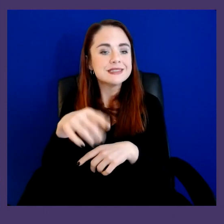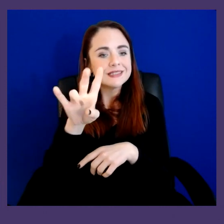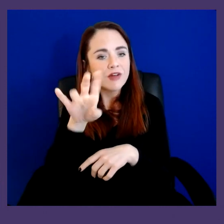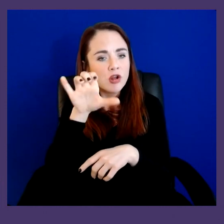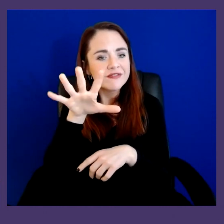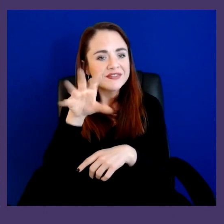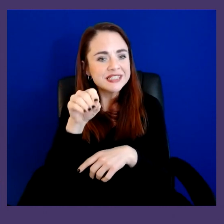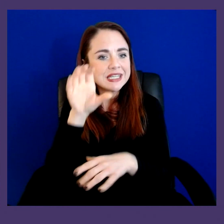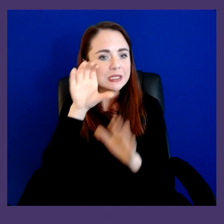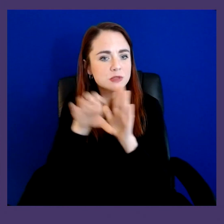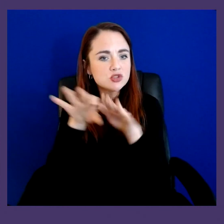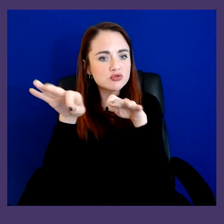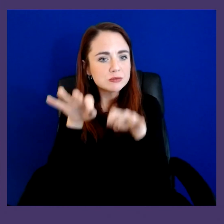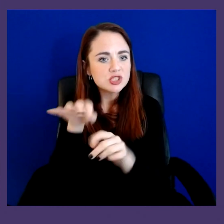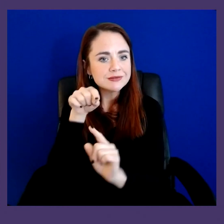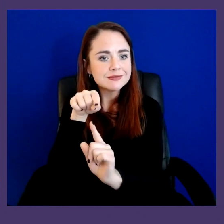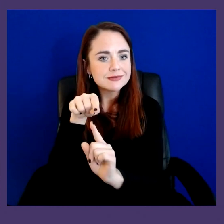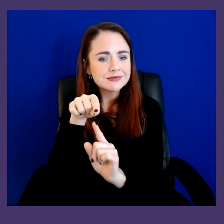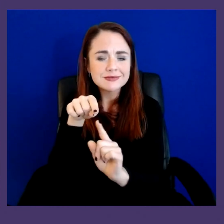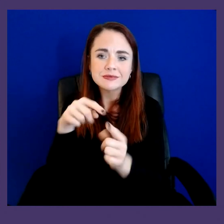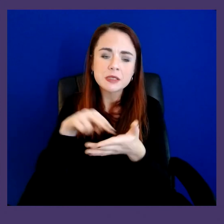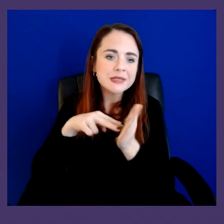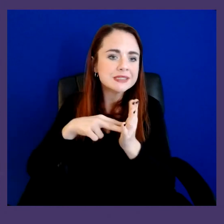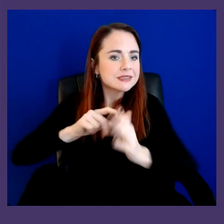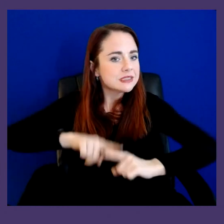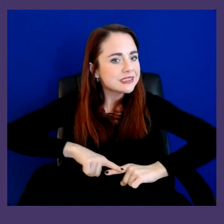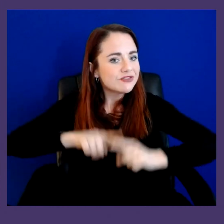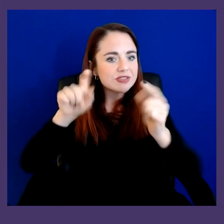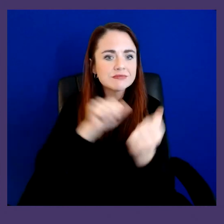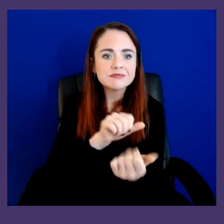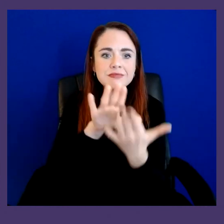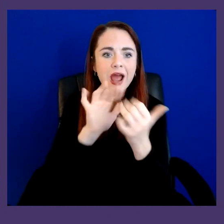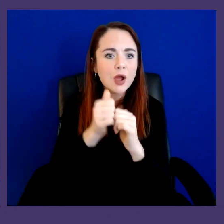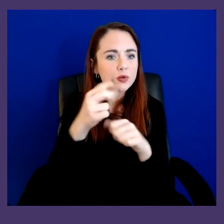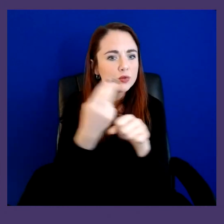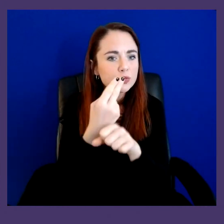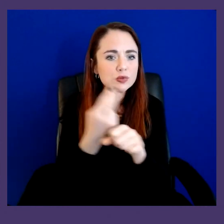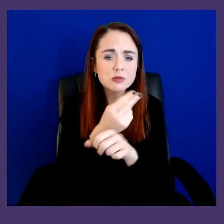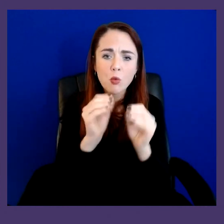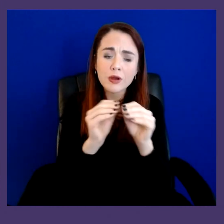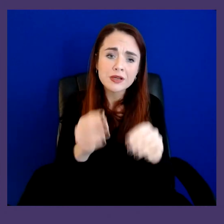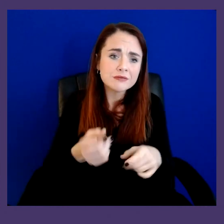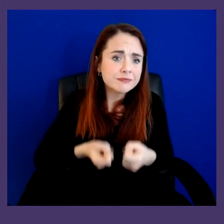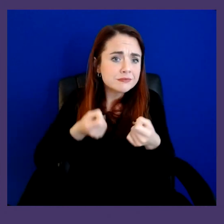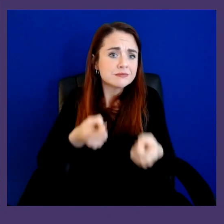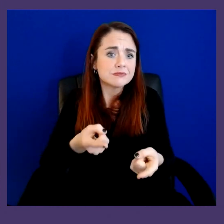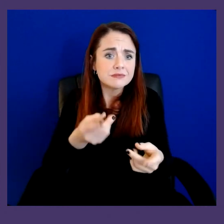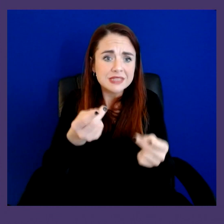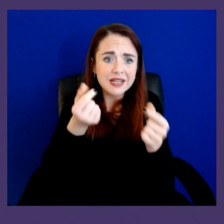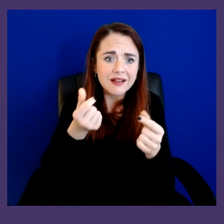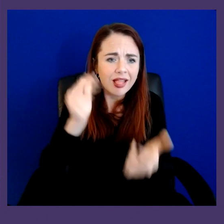There is a whole different way of using this where it's much more immediate. There's less barrier, you're not making a call,